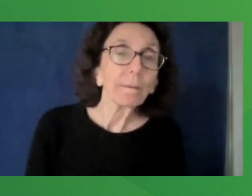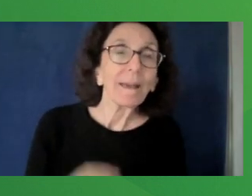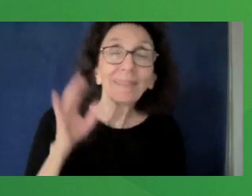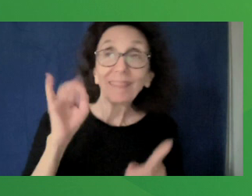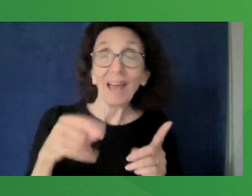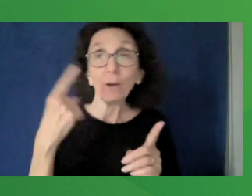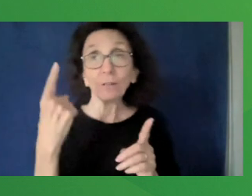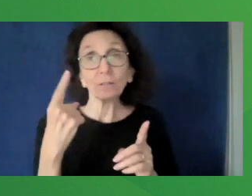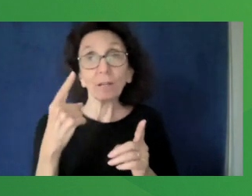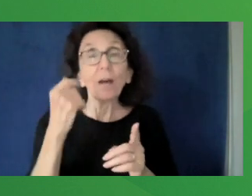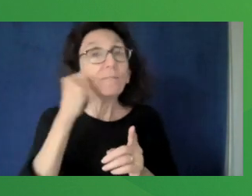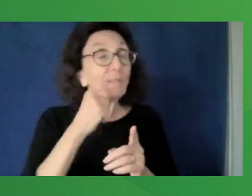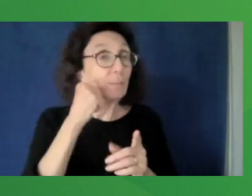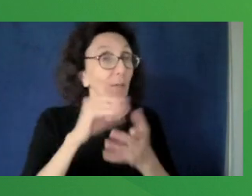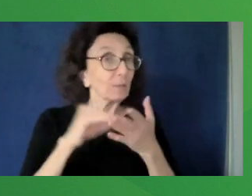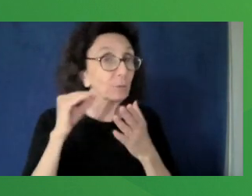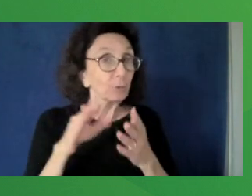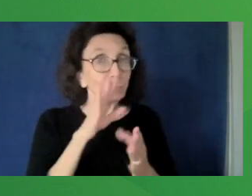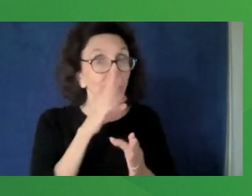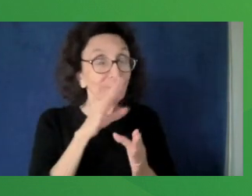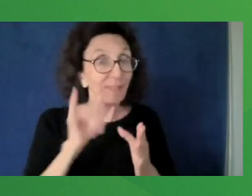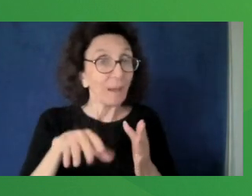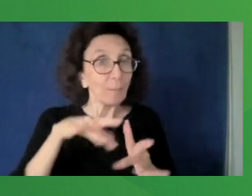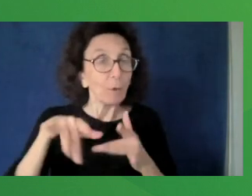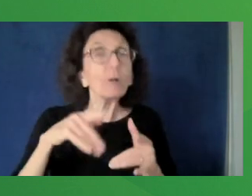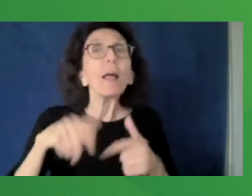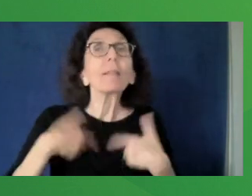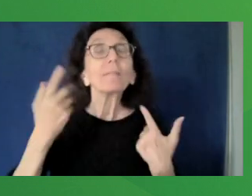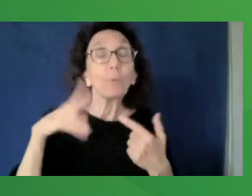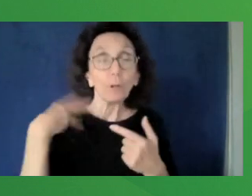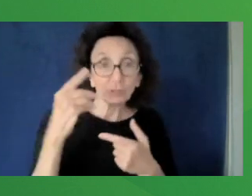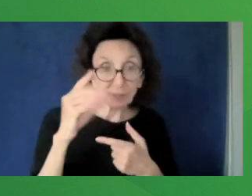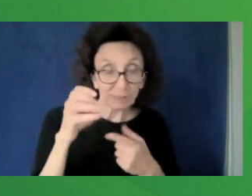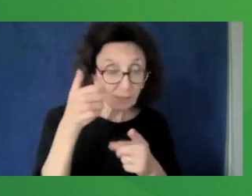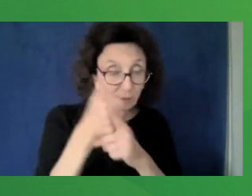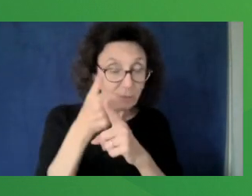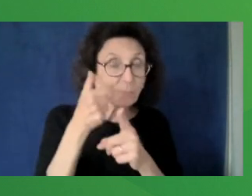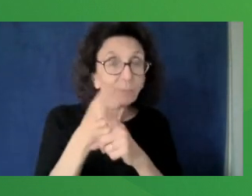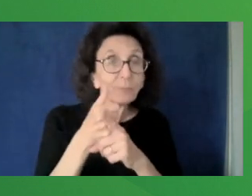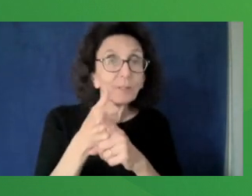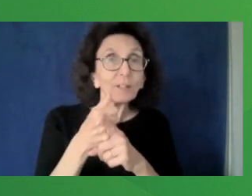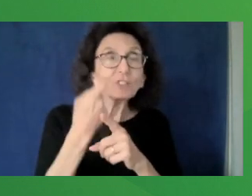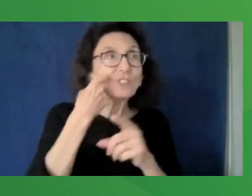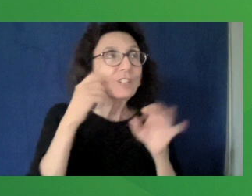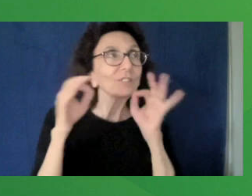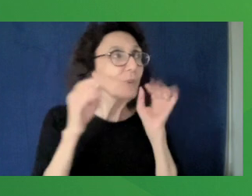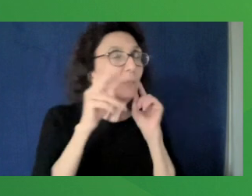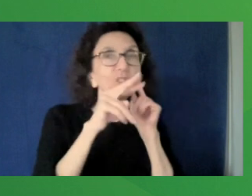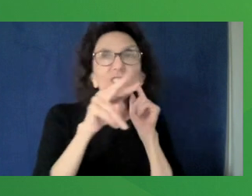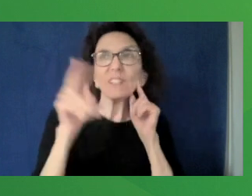my female students who lives in DC. And she just described what she sees on a day-to-day basis,